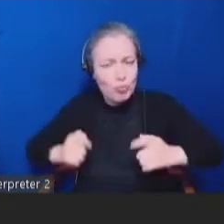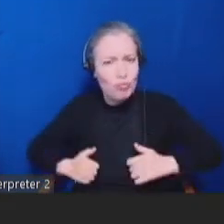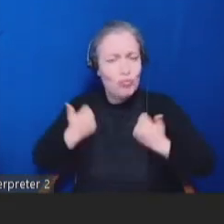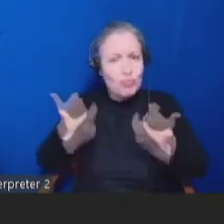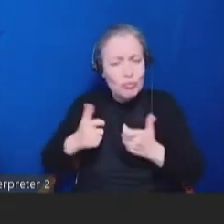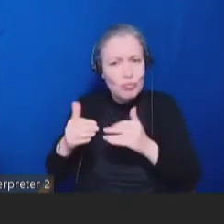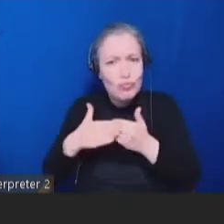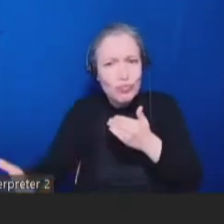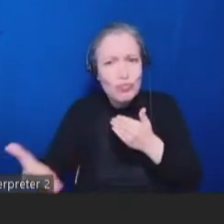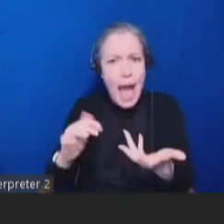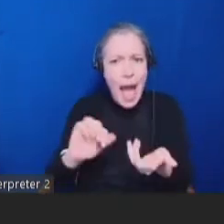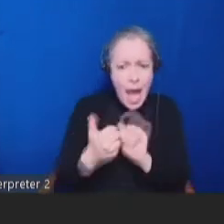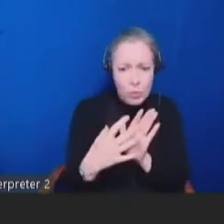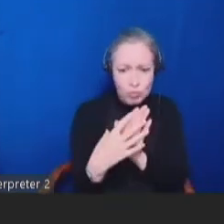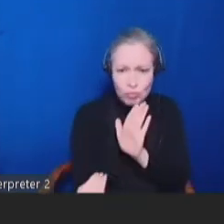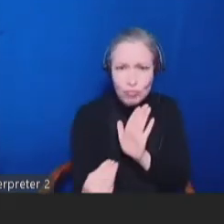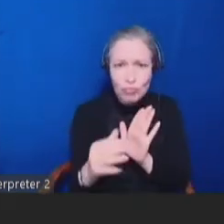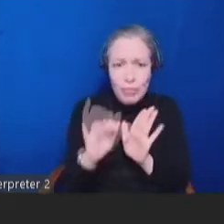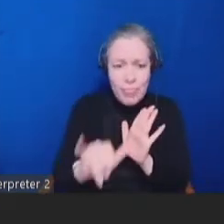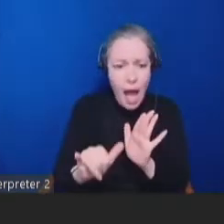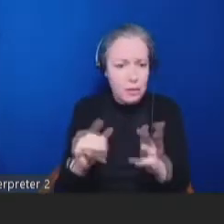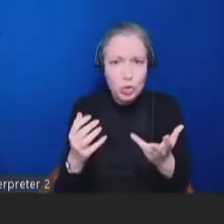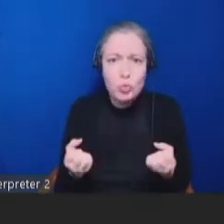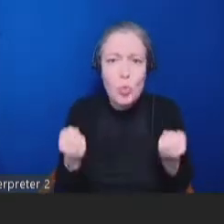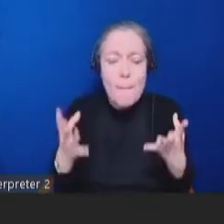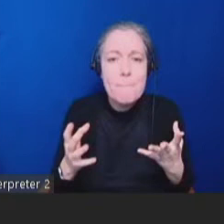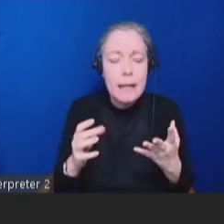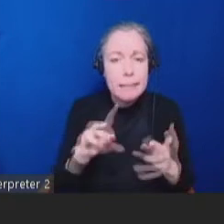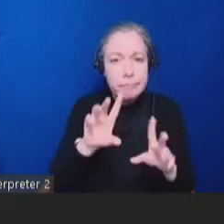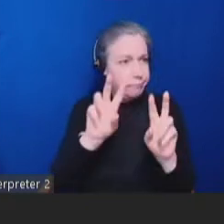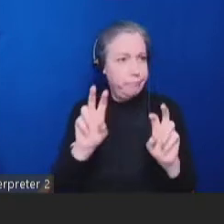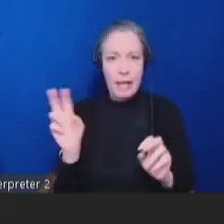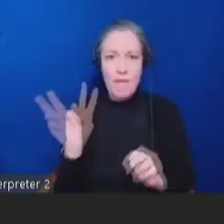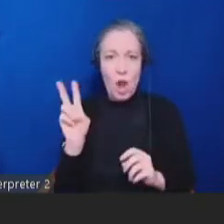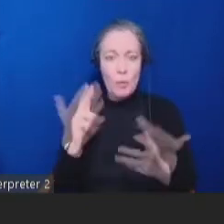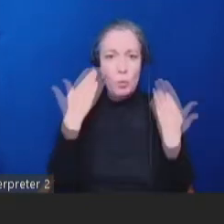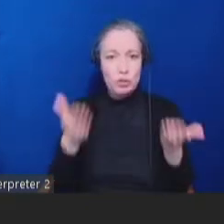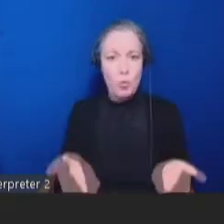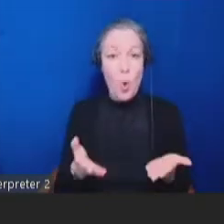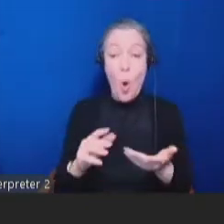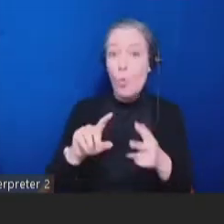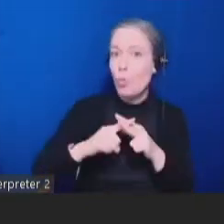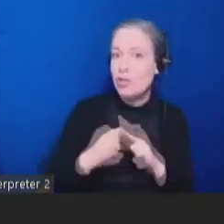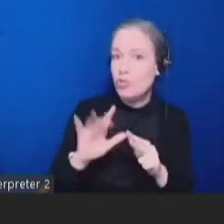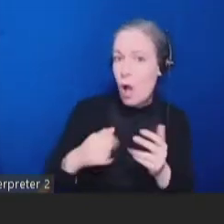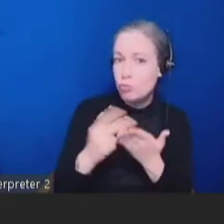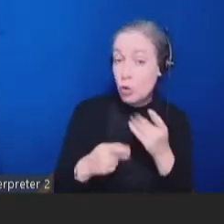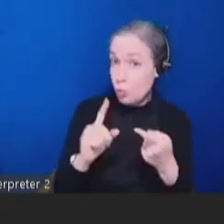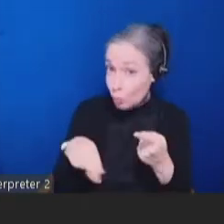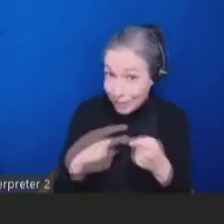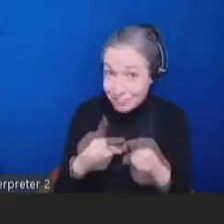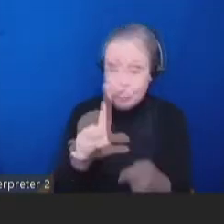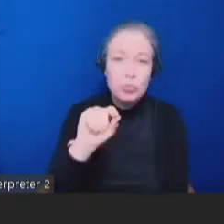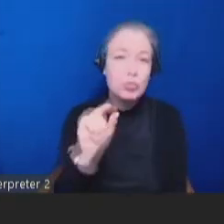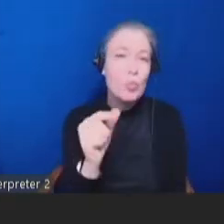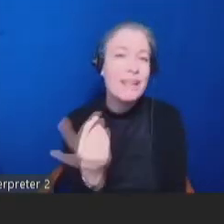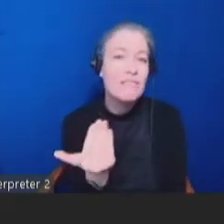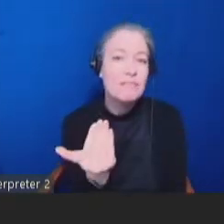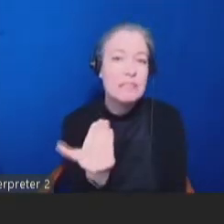And when we started this program, this was back in 2015 and 2017,